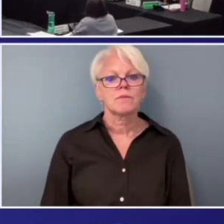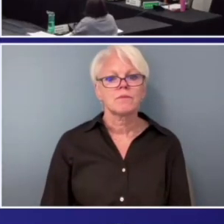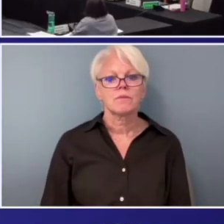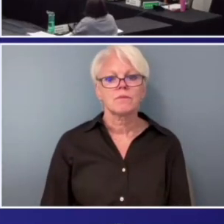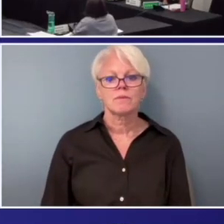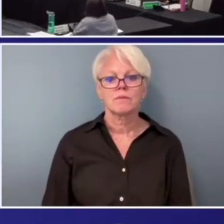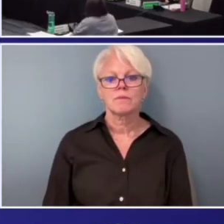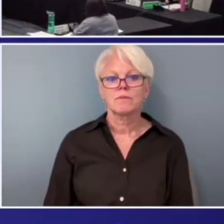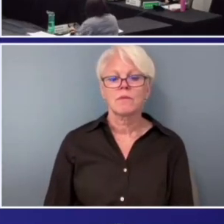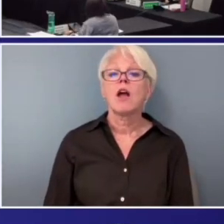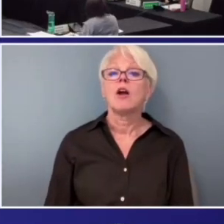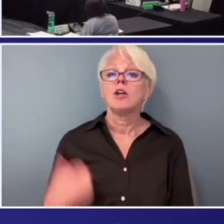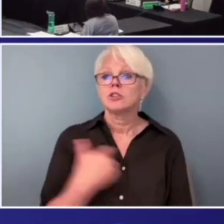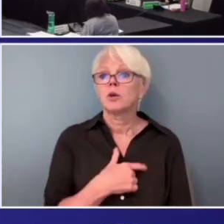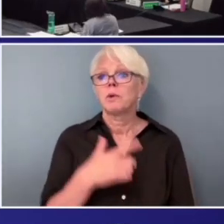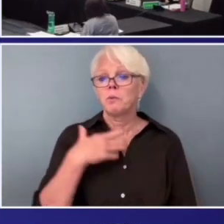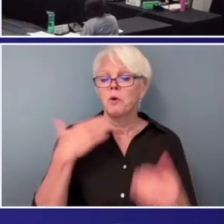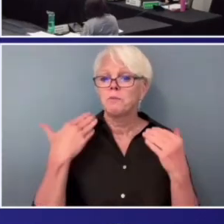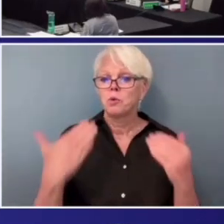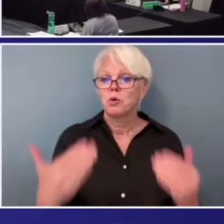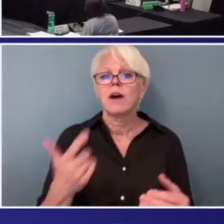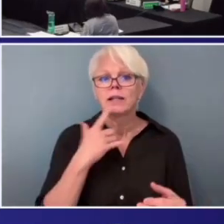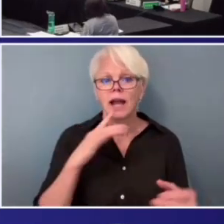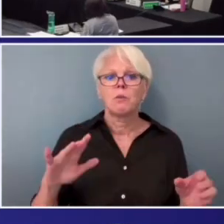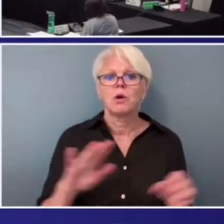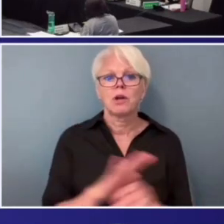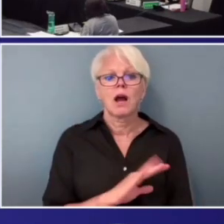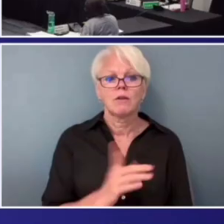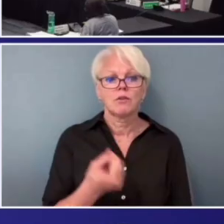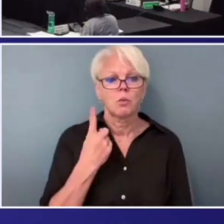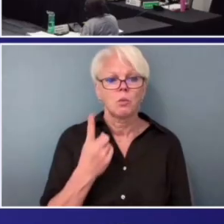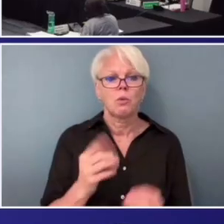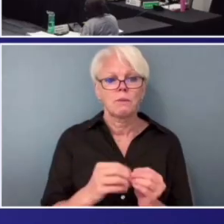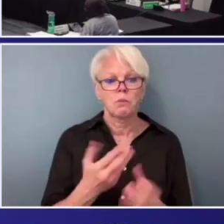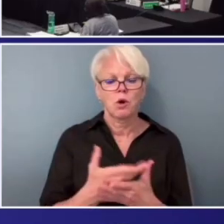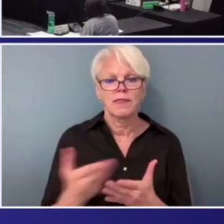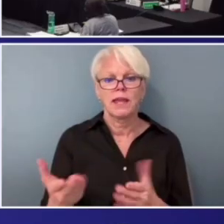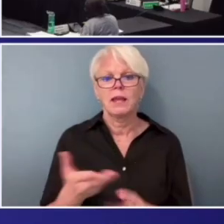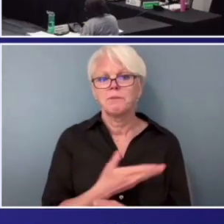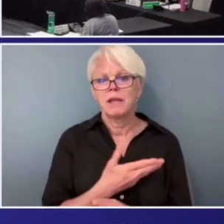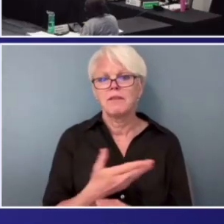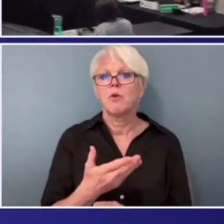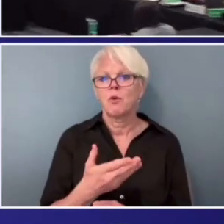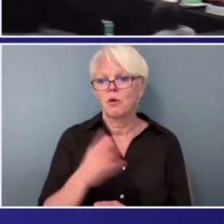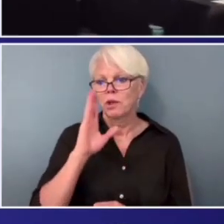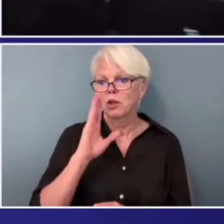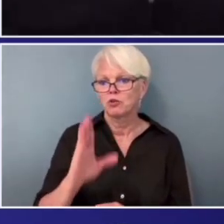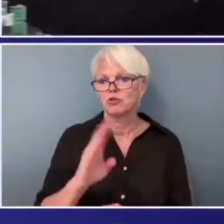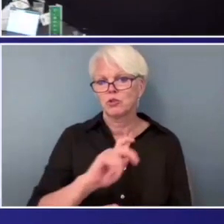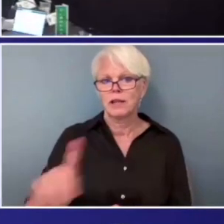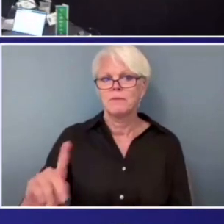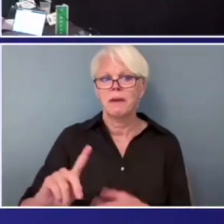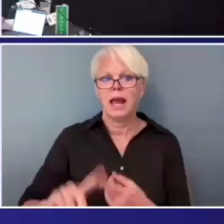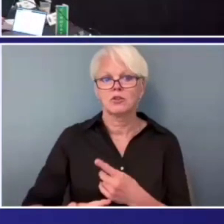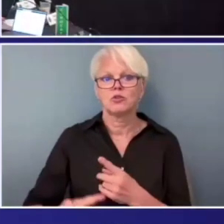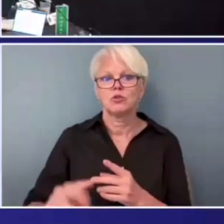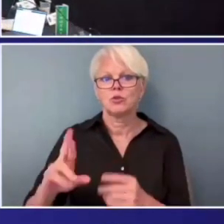So we're going to move on. I'm going to cover one more thing before we go straight back to the regulatory text.